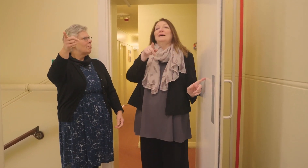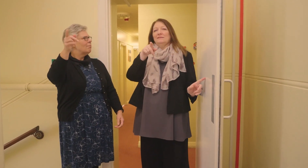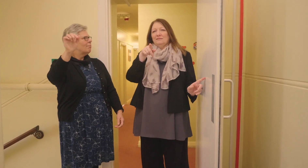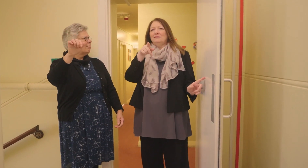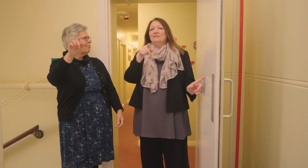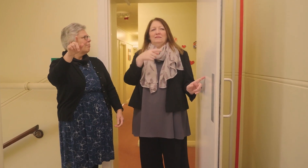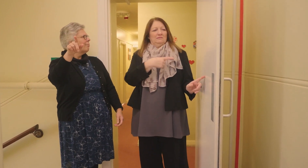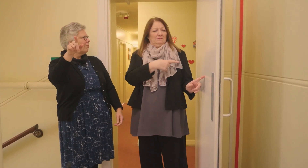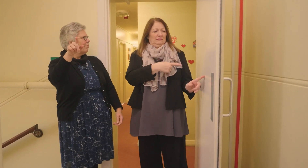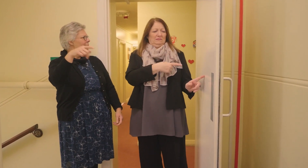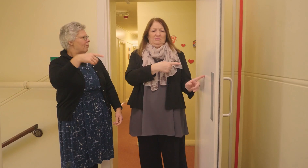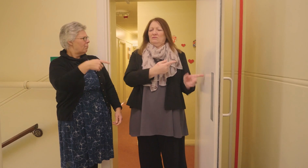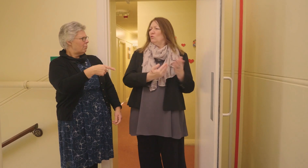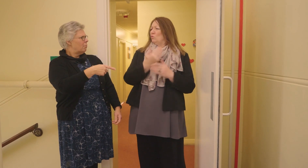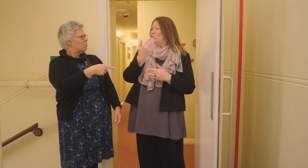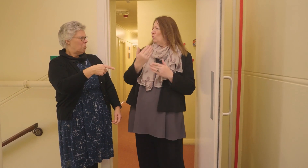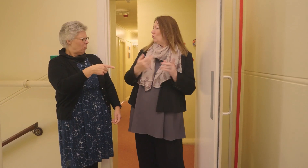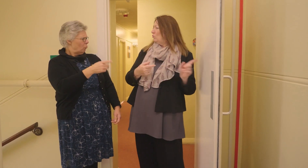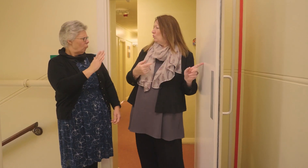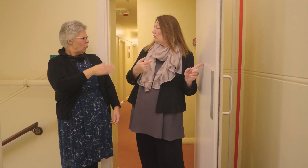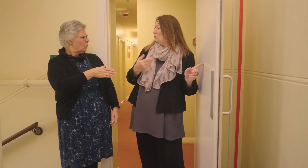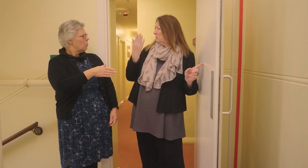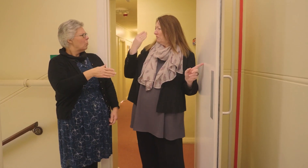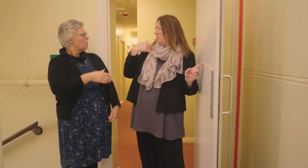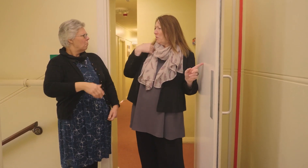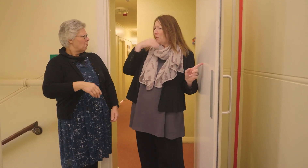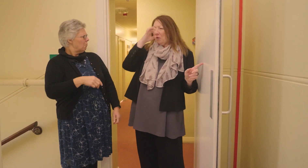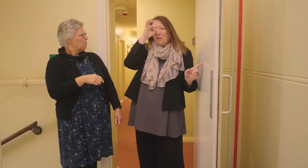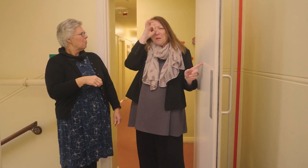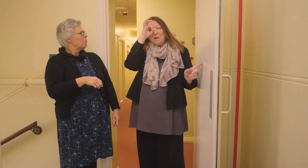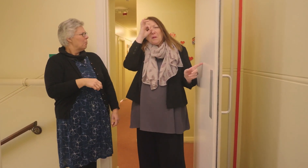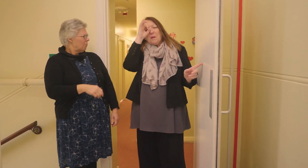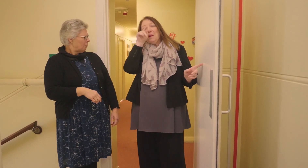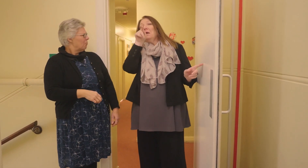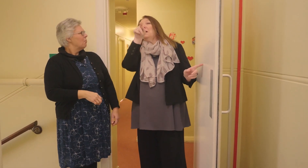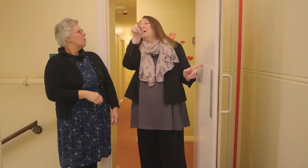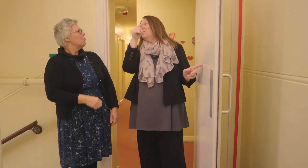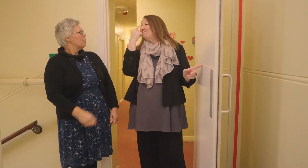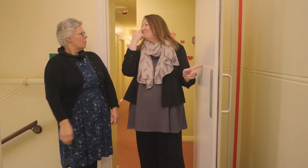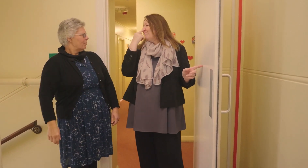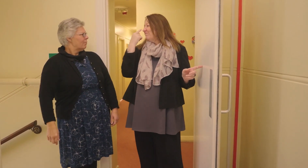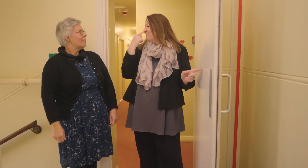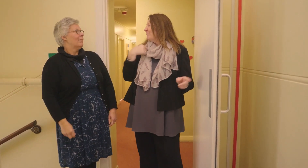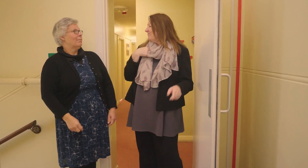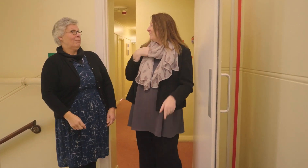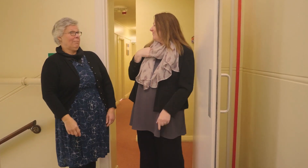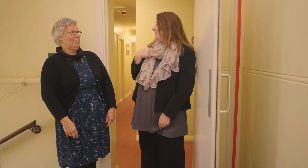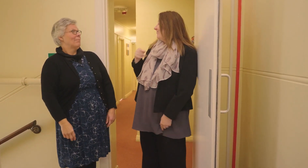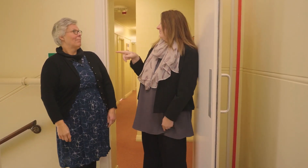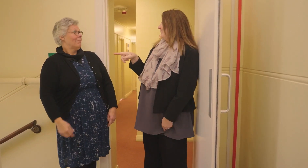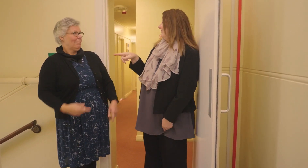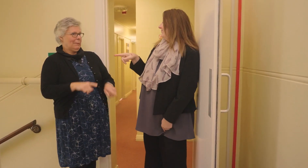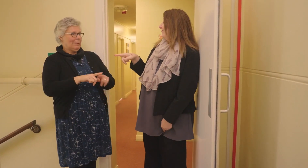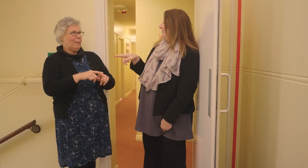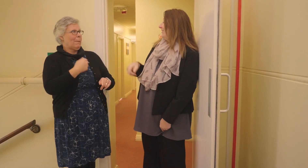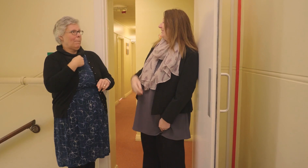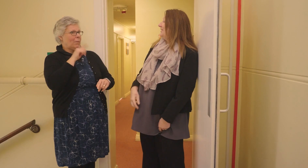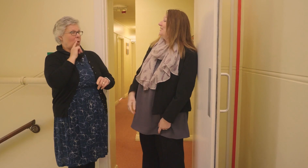Yes, but this wasn't here. - That's true. We used to see if I could catch a glimpse of the boys through the keyhole, did you? - We'd do the same.